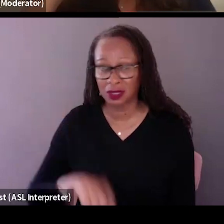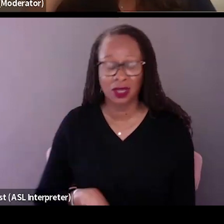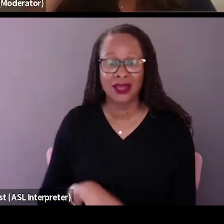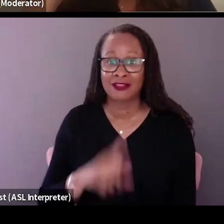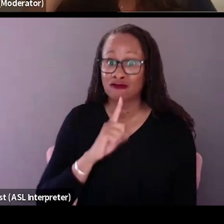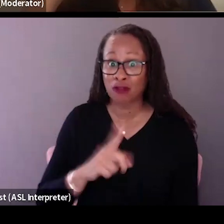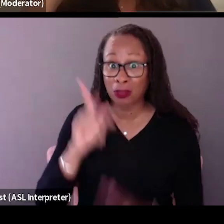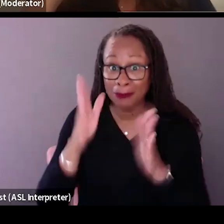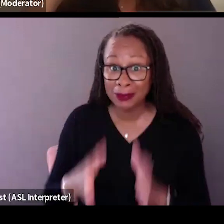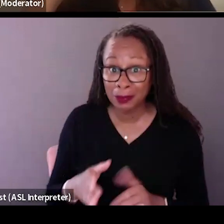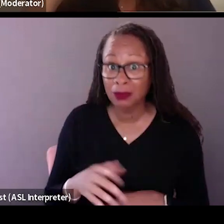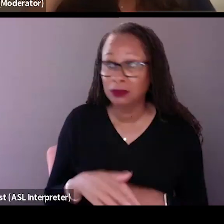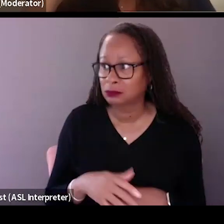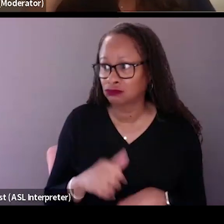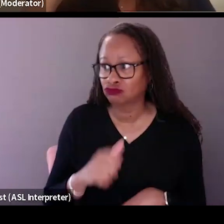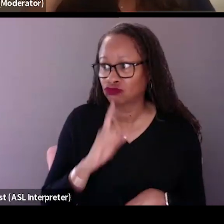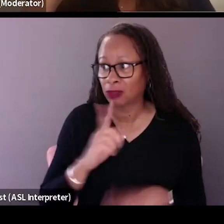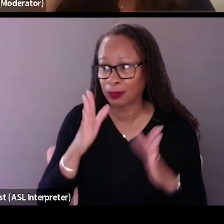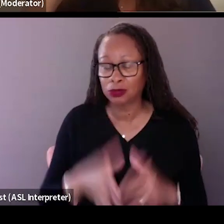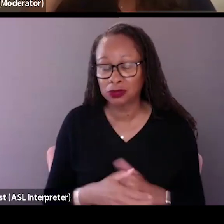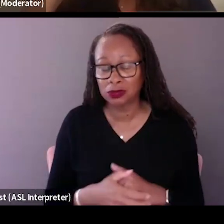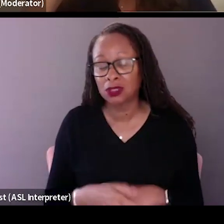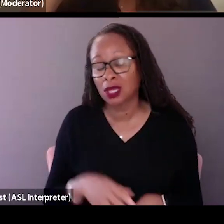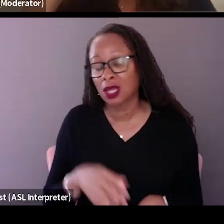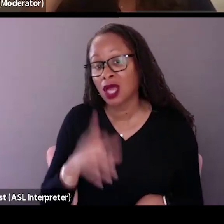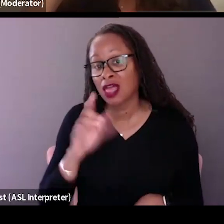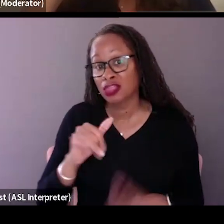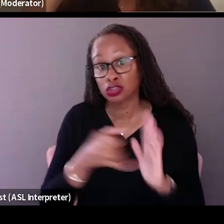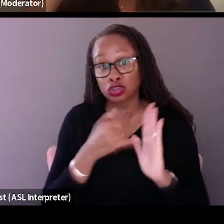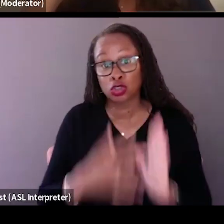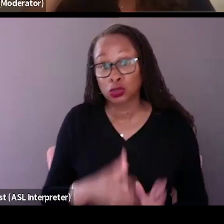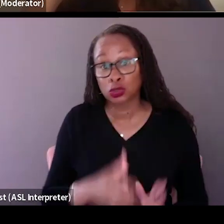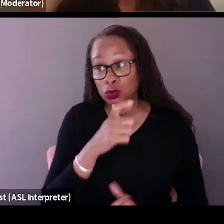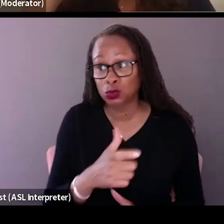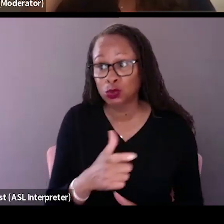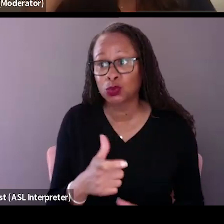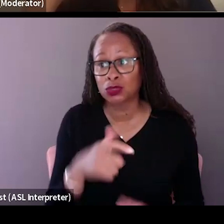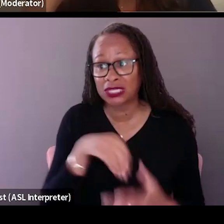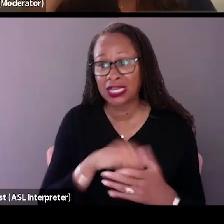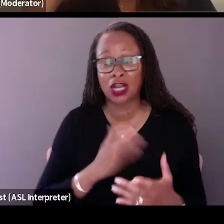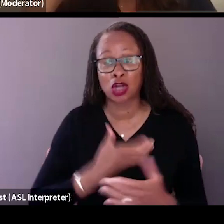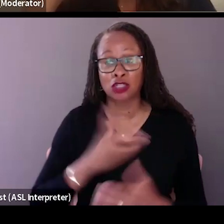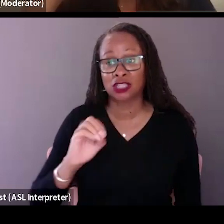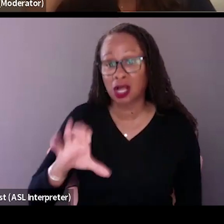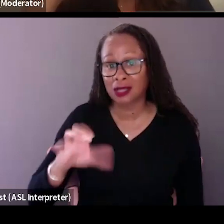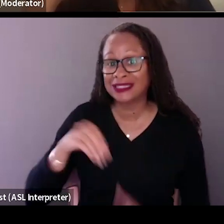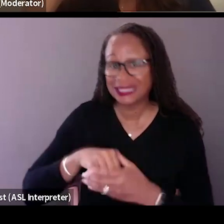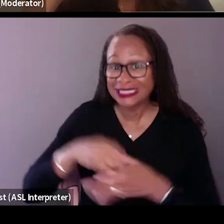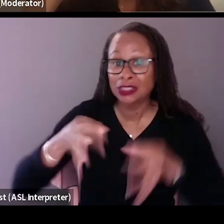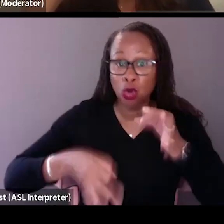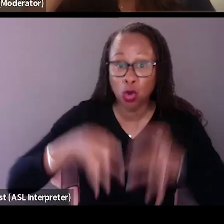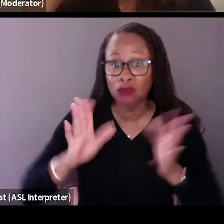They're the journalists that are in our documentary, they're in the courtroom and you're seeing,